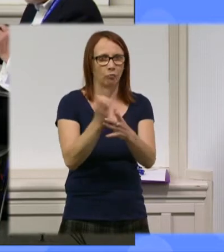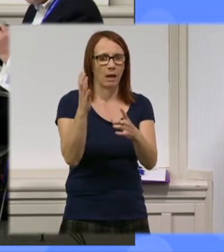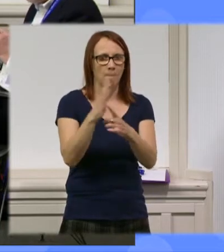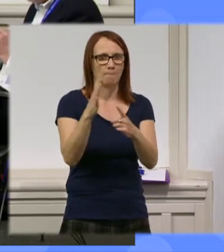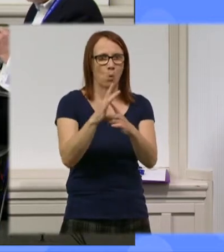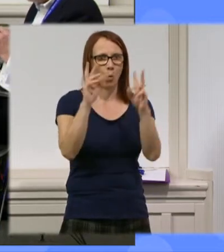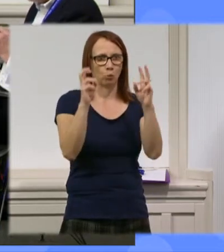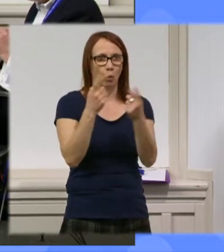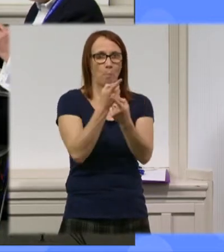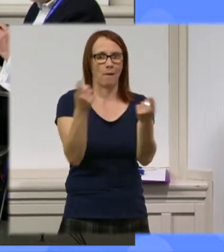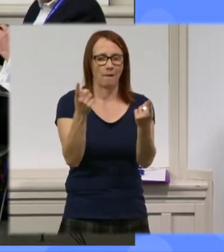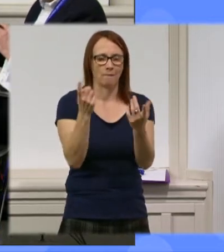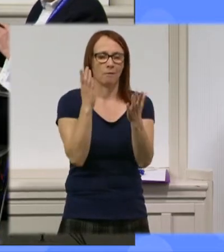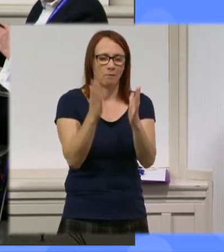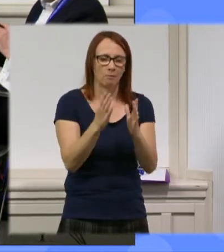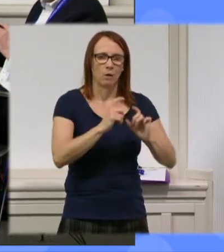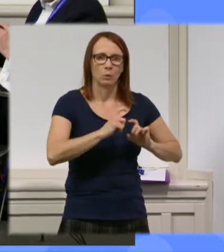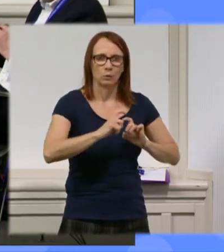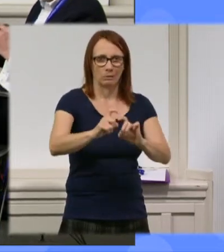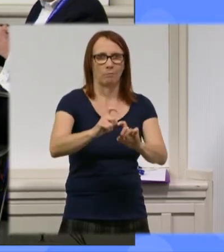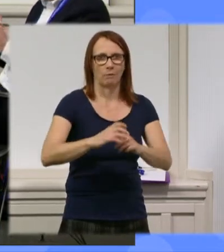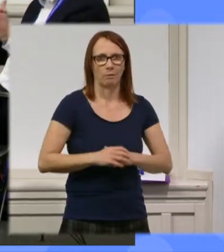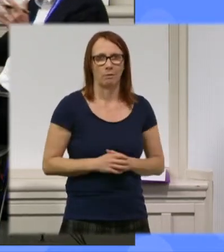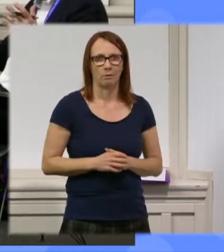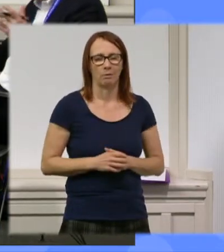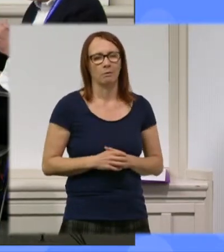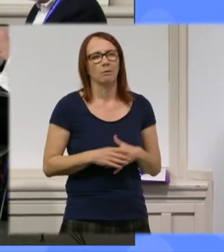future Don so I think I'm interested in asking you to tell the Assembly members